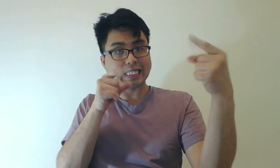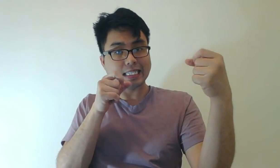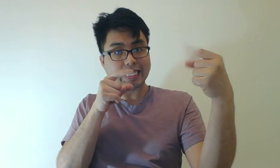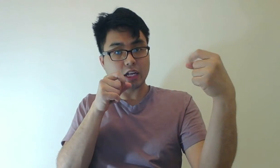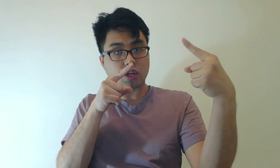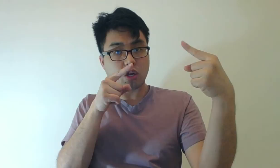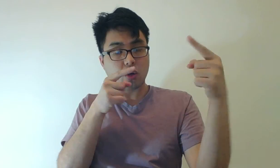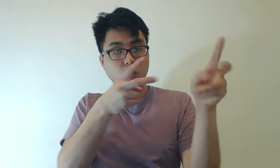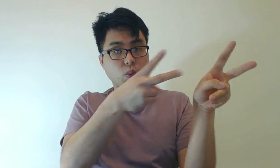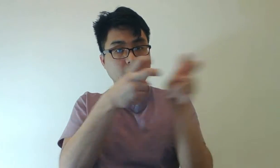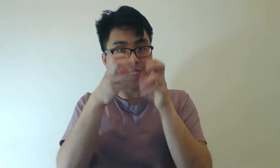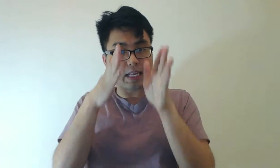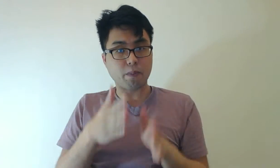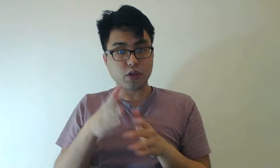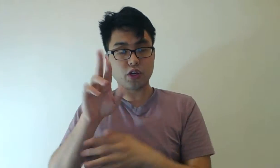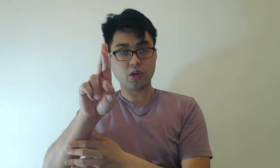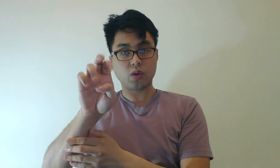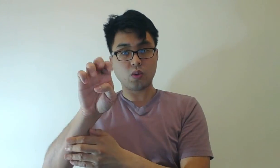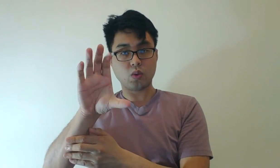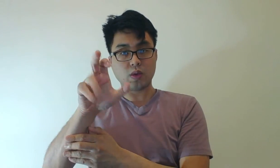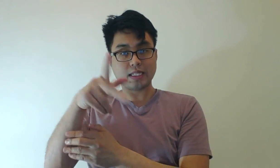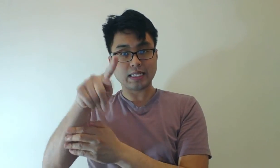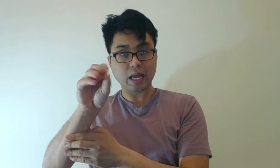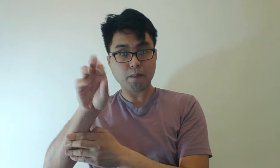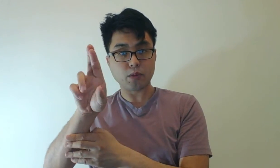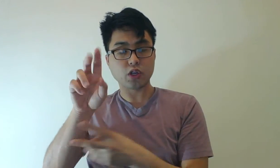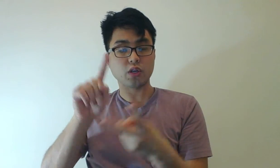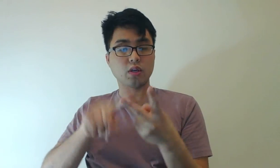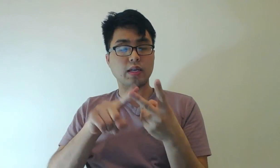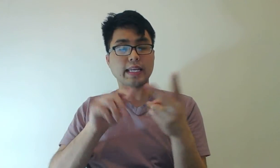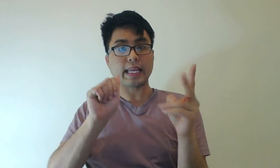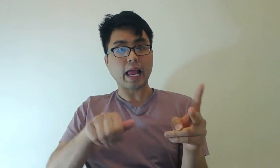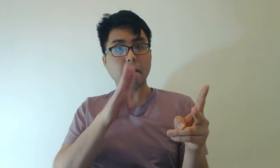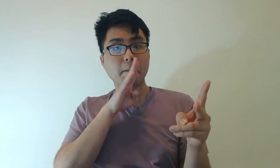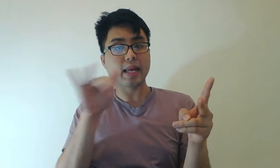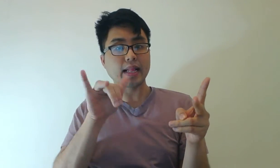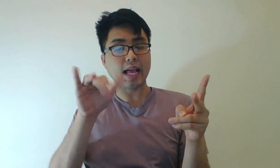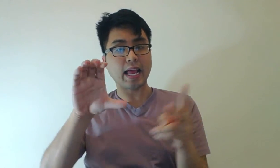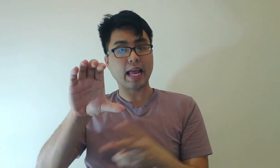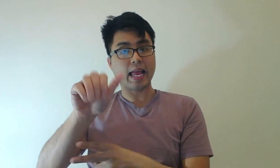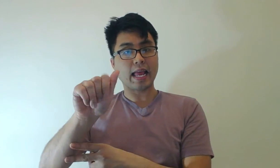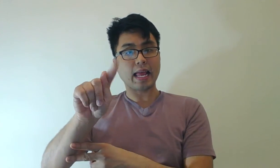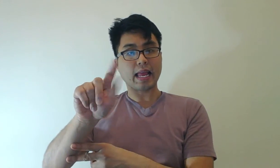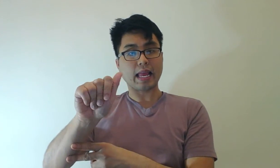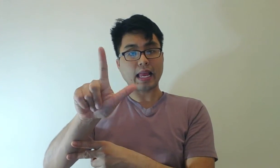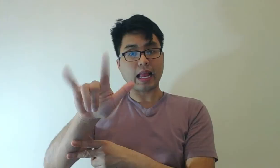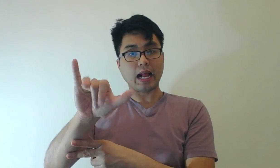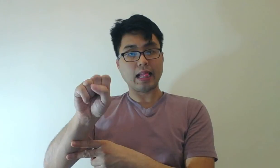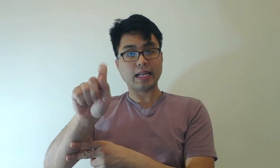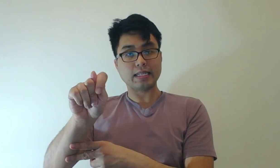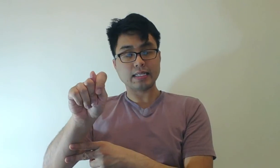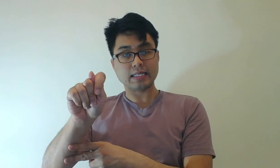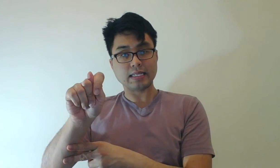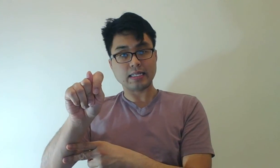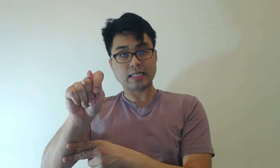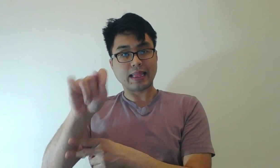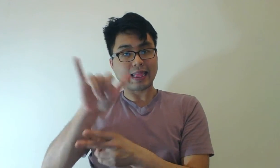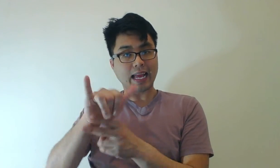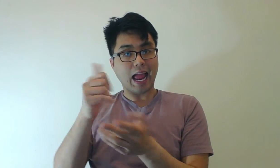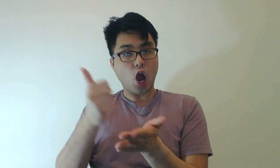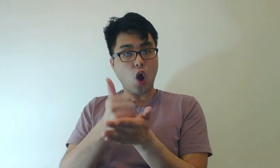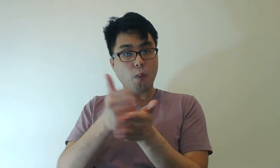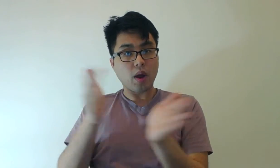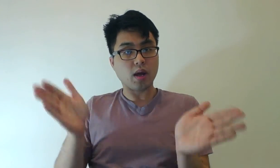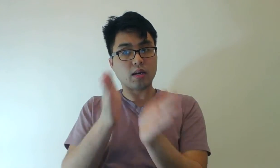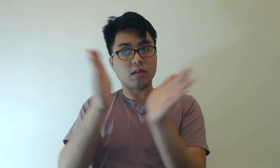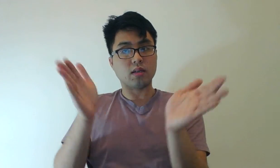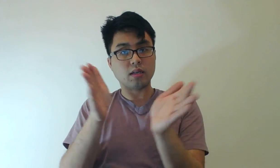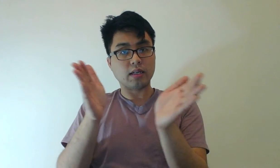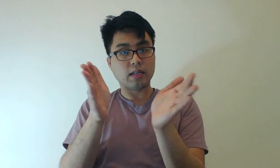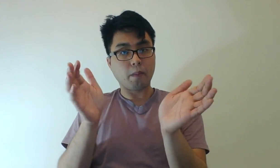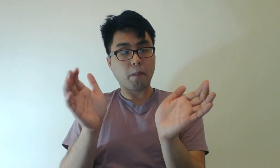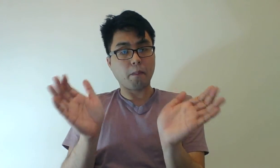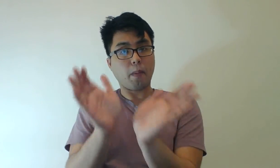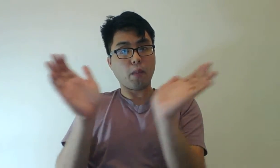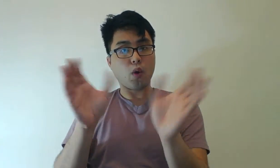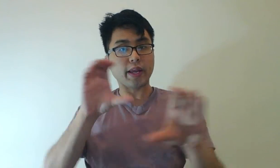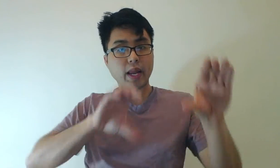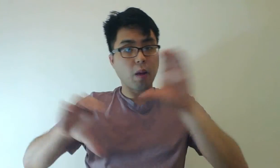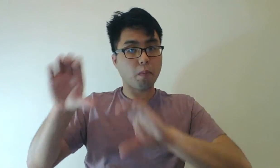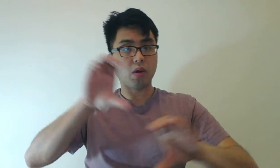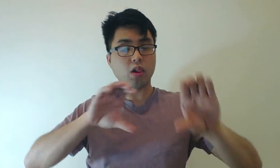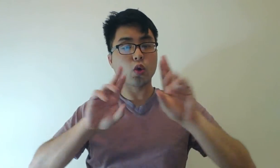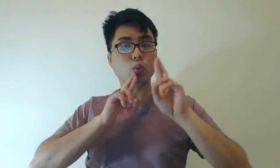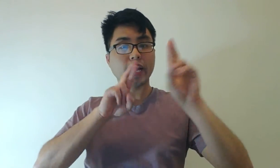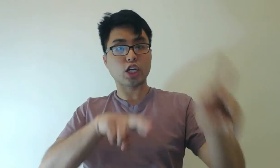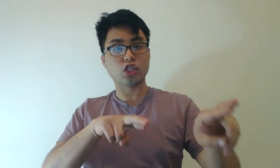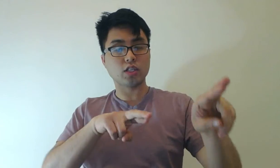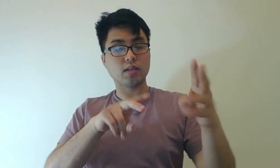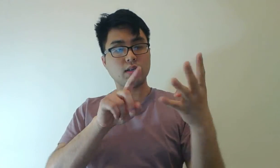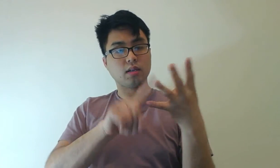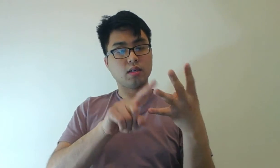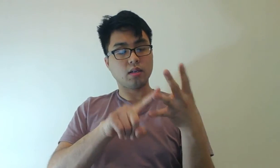signaling receptors, can be like catalyst that help promote chemical reaction